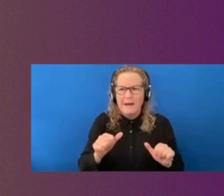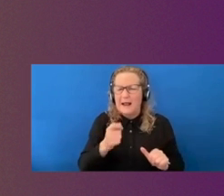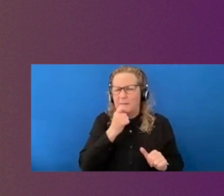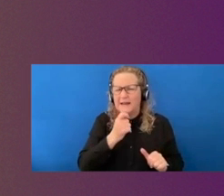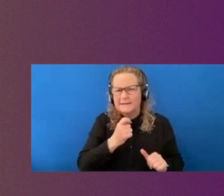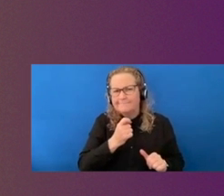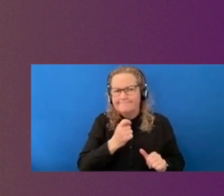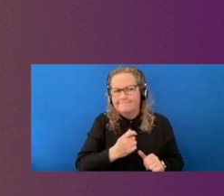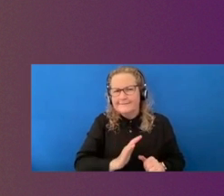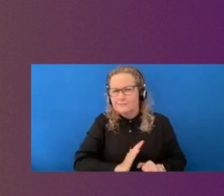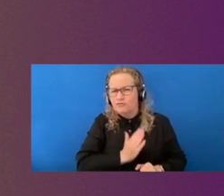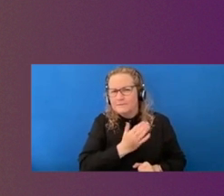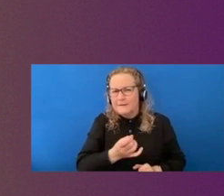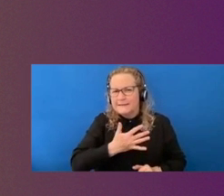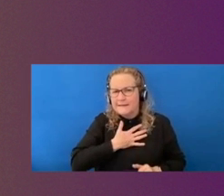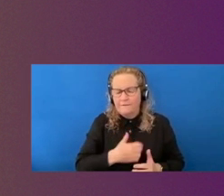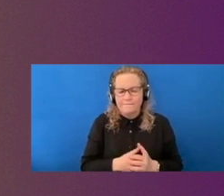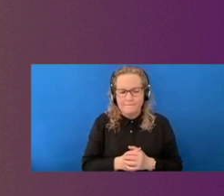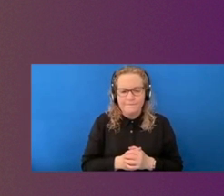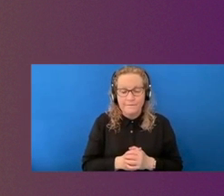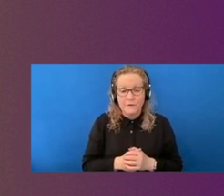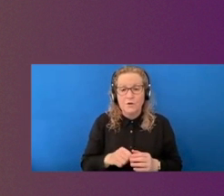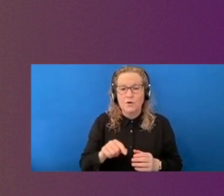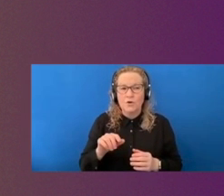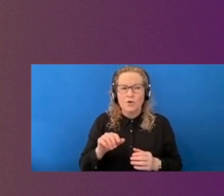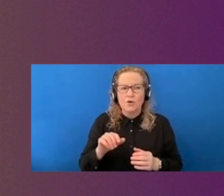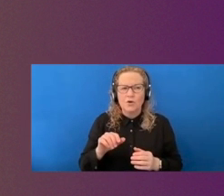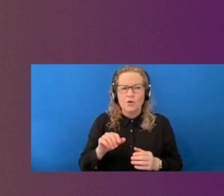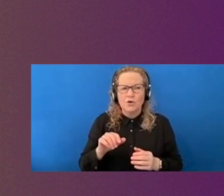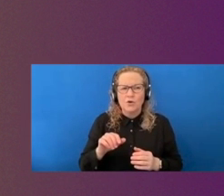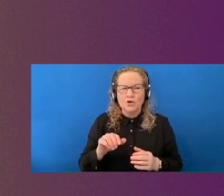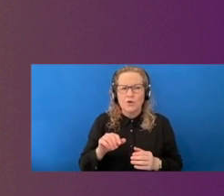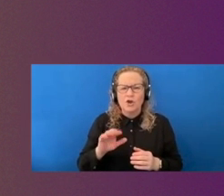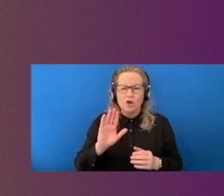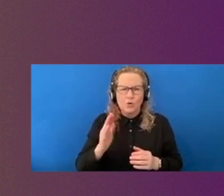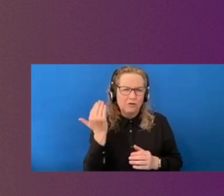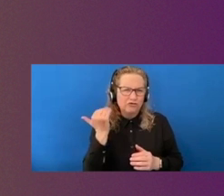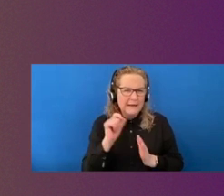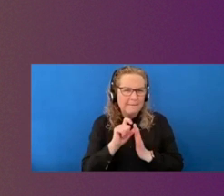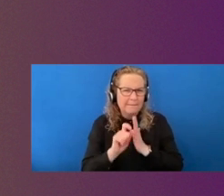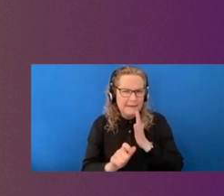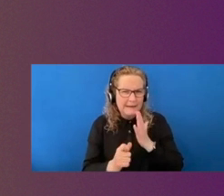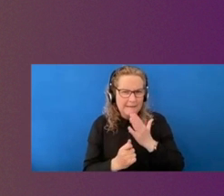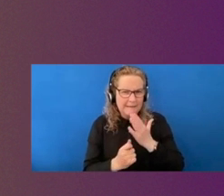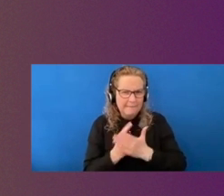the experience of life as a disabled person relatively recently so how has the pandemic